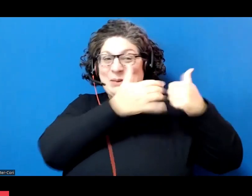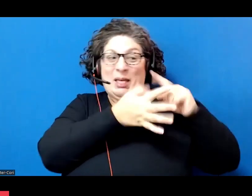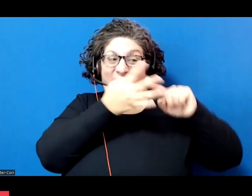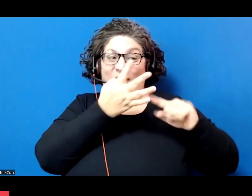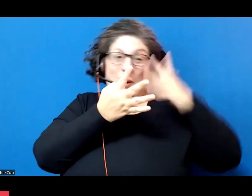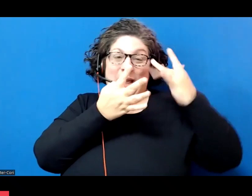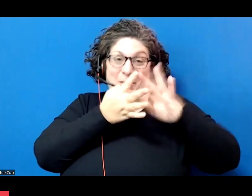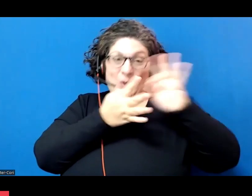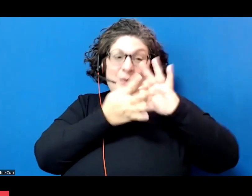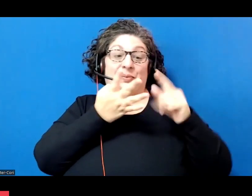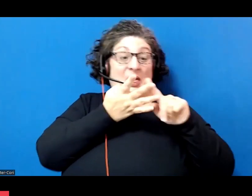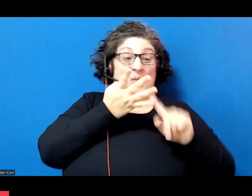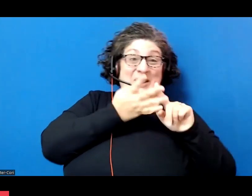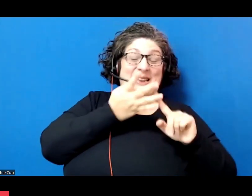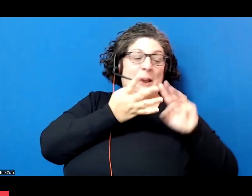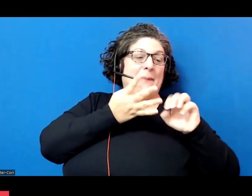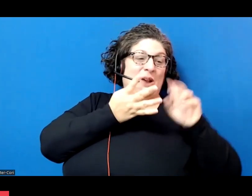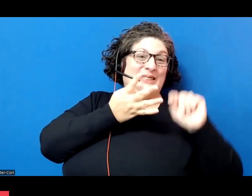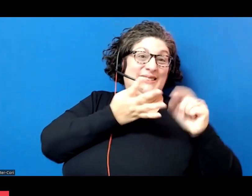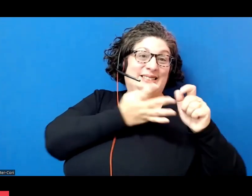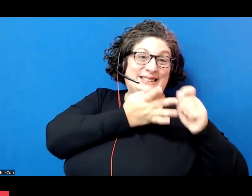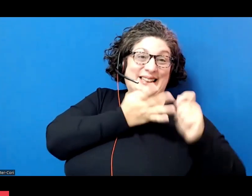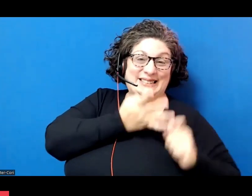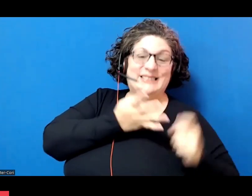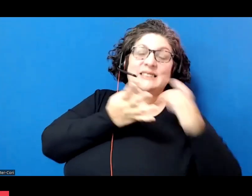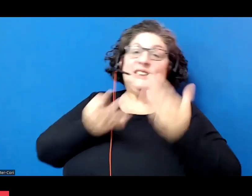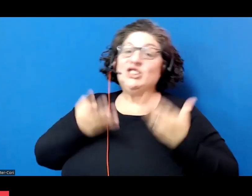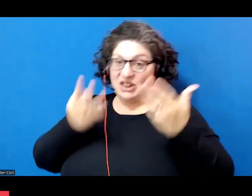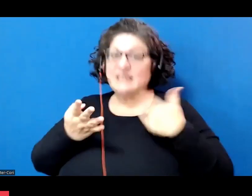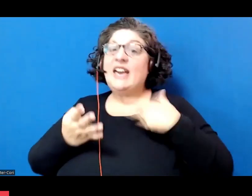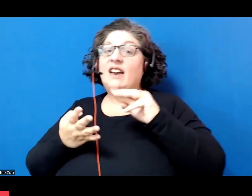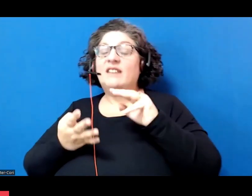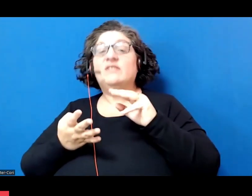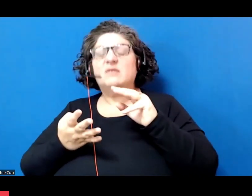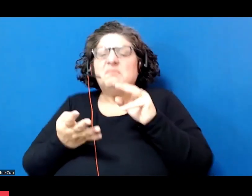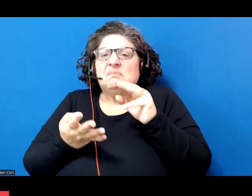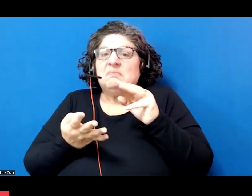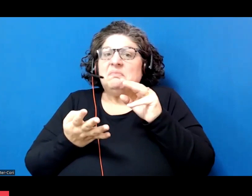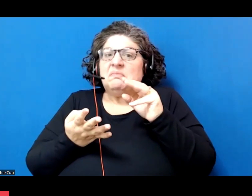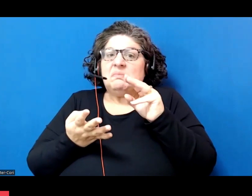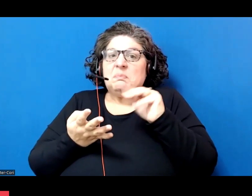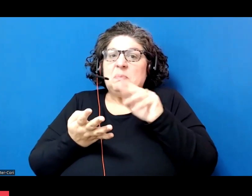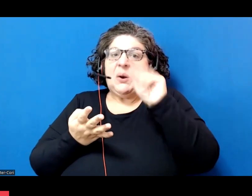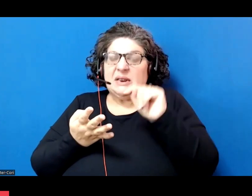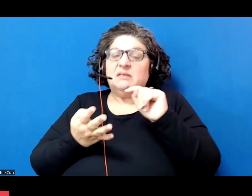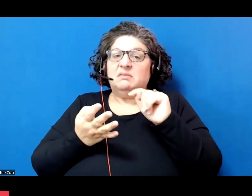actually discussing the merits of the issue and suggesting there was merit to the claim.Well,